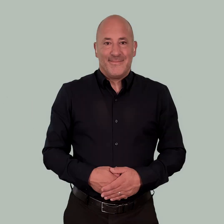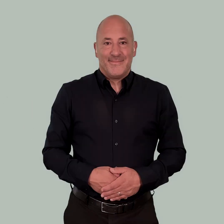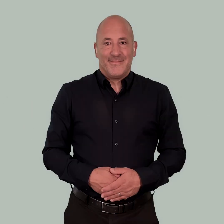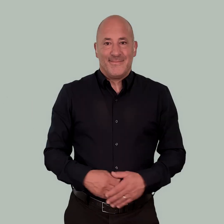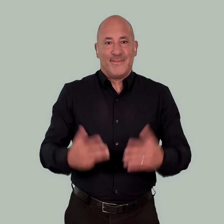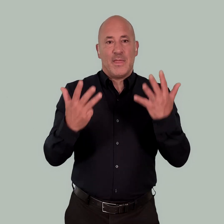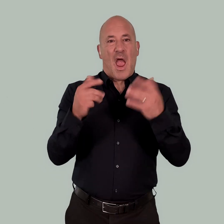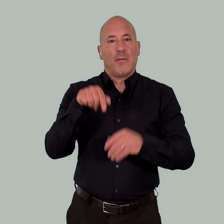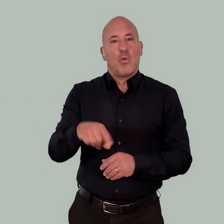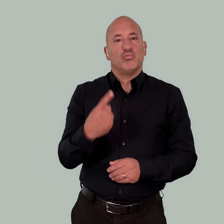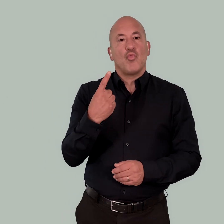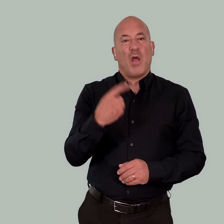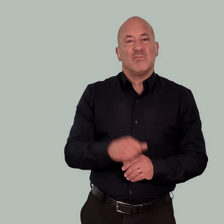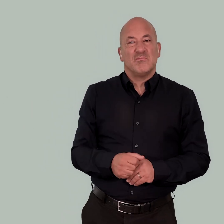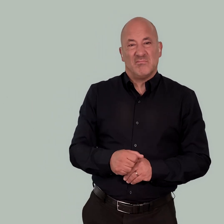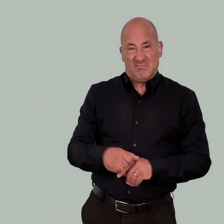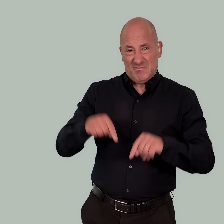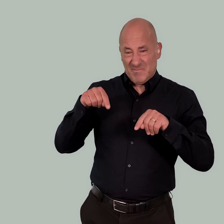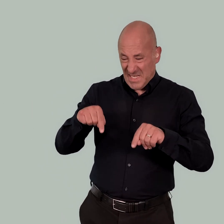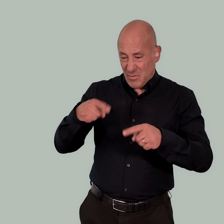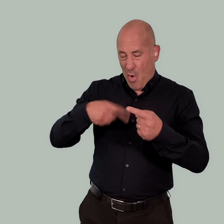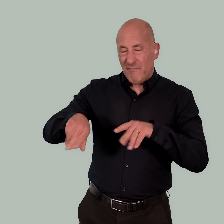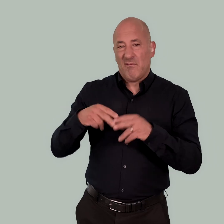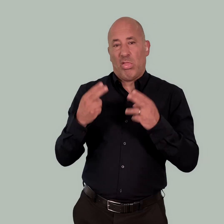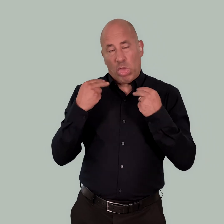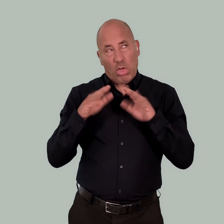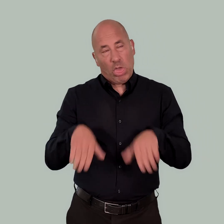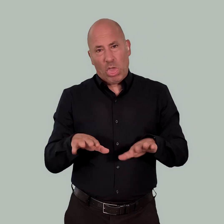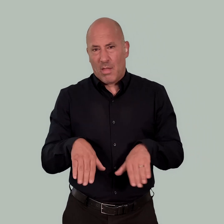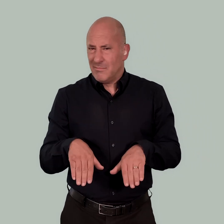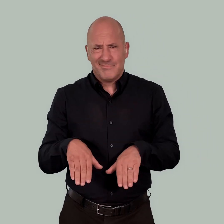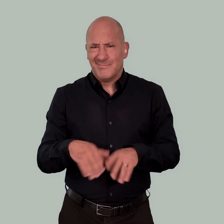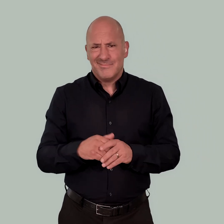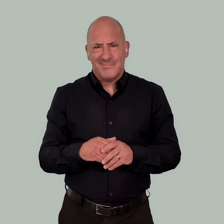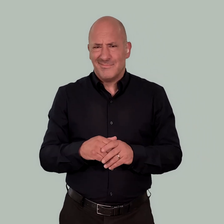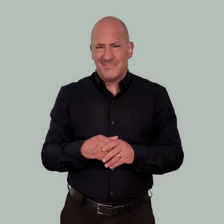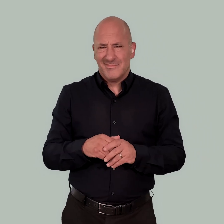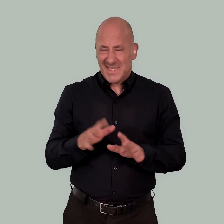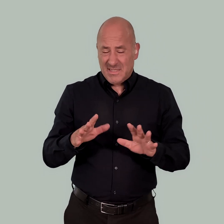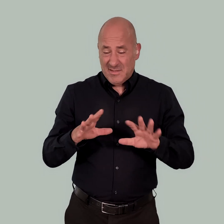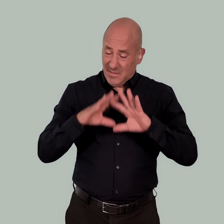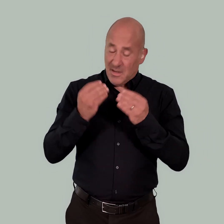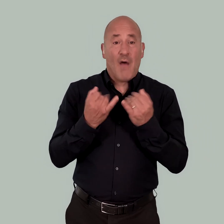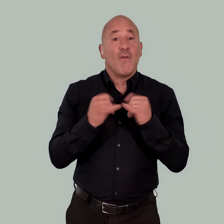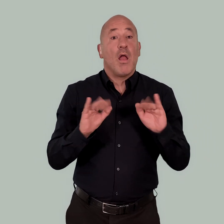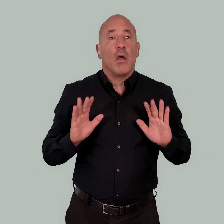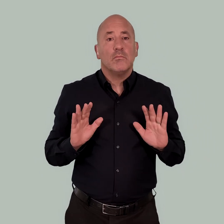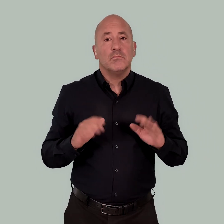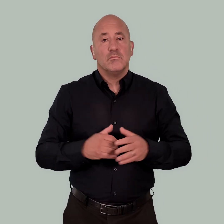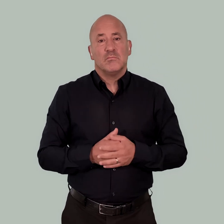9.1 This is not a record of passivity. It is a record of failure.